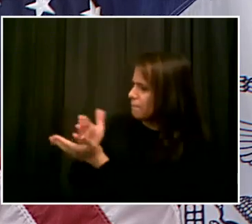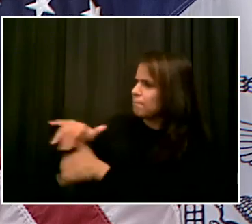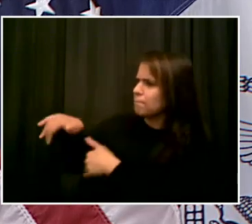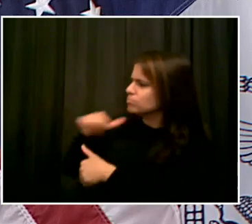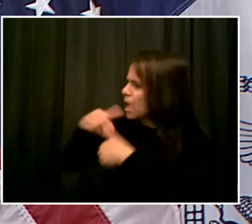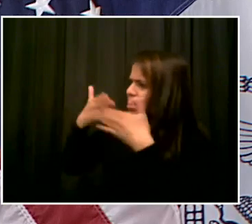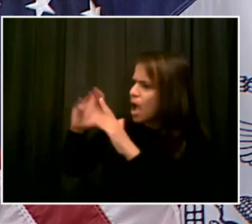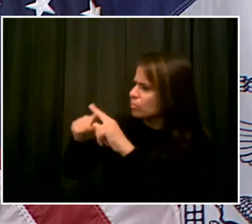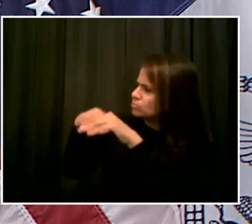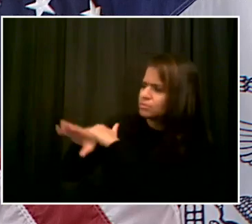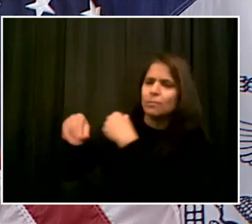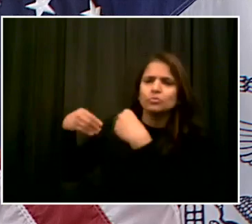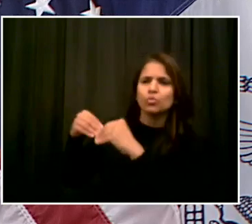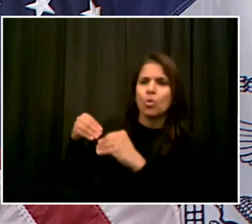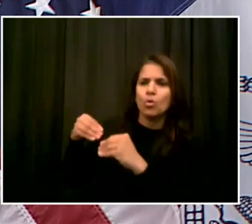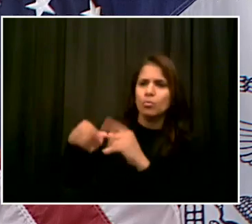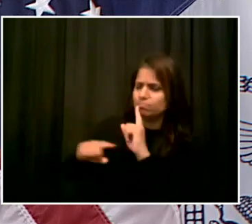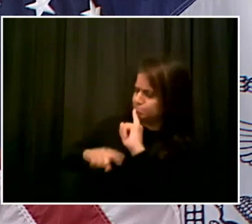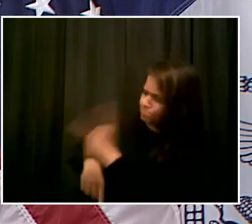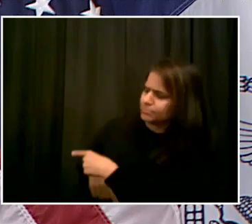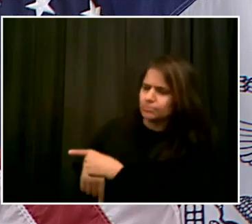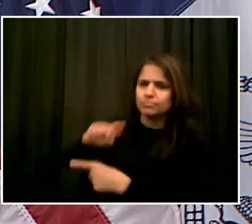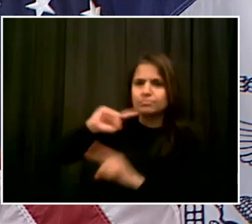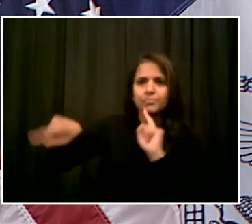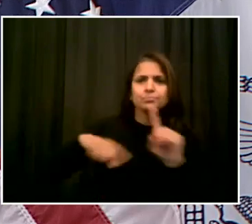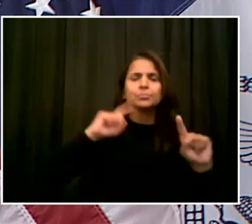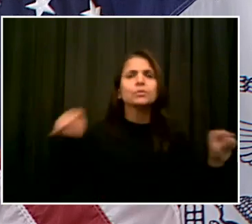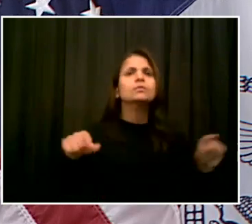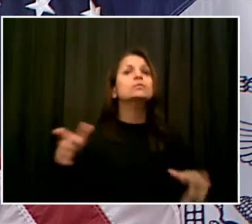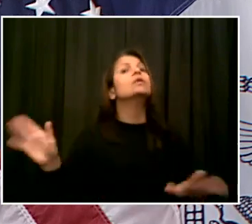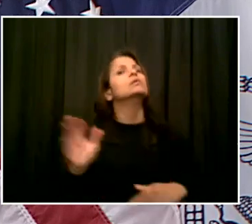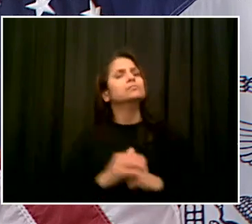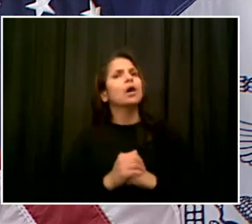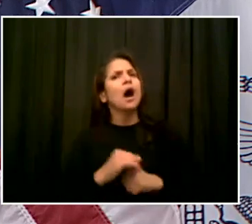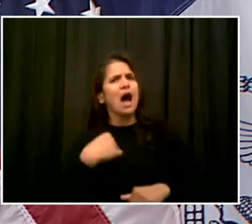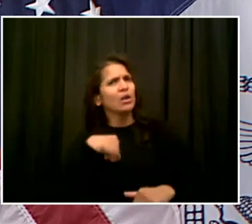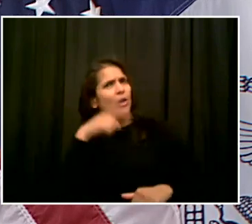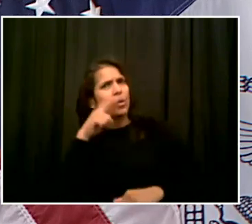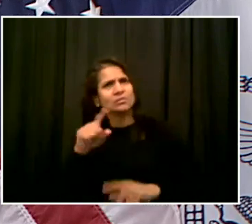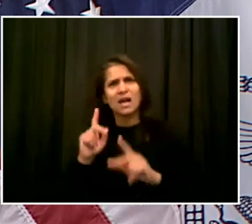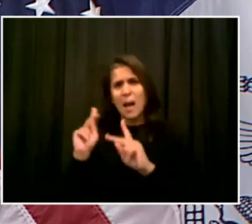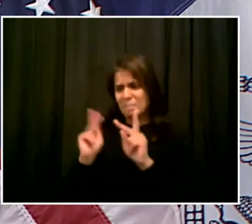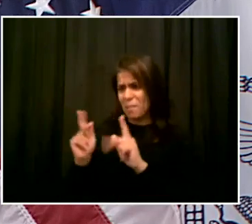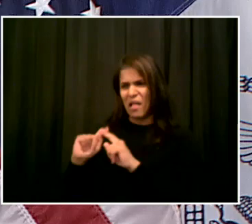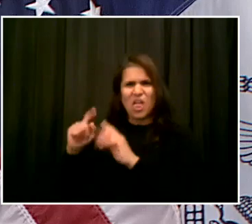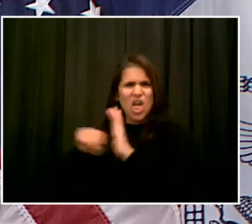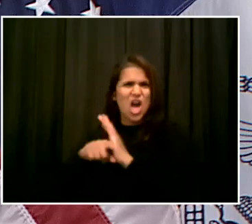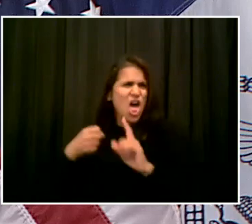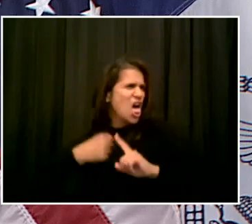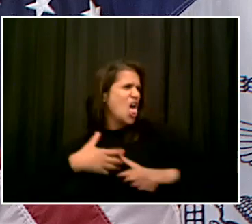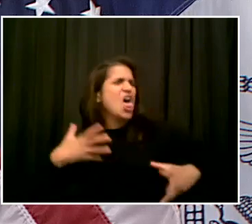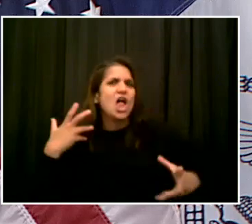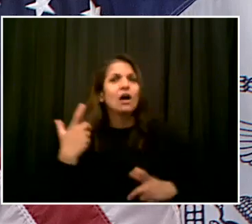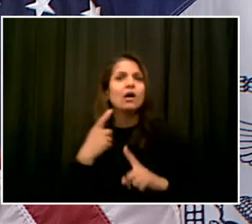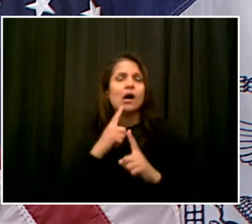VIOLENT ELEMENTS AND FORCE THEM OUT OFROPTESTS.